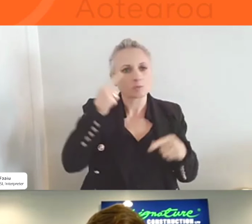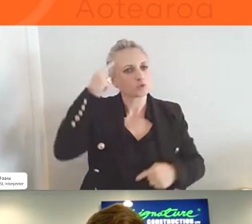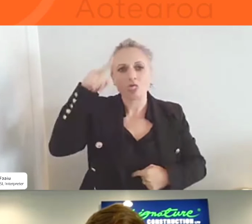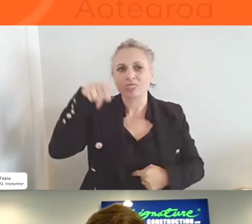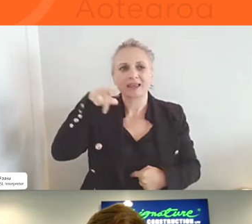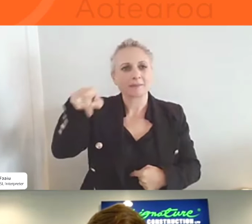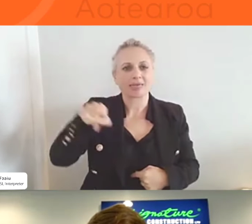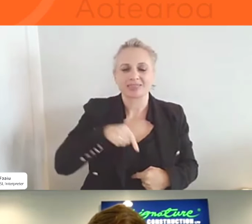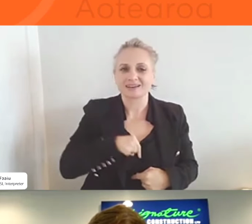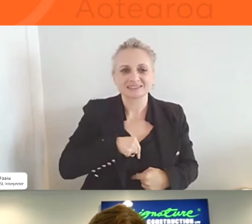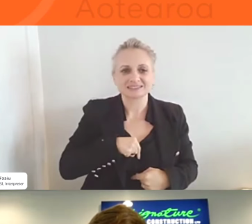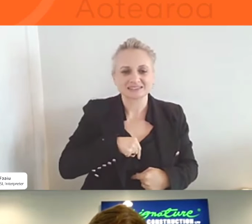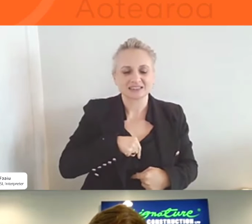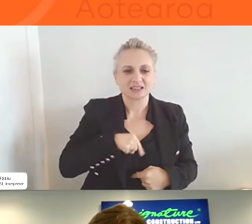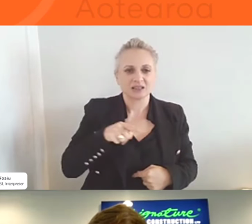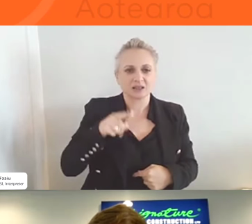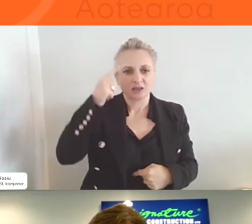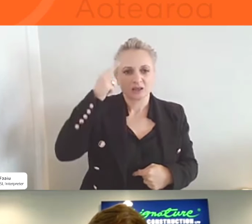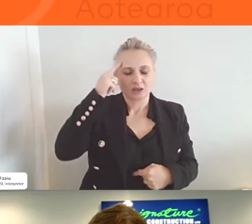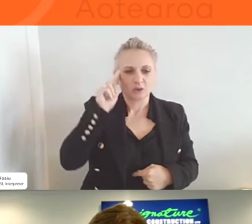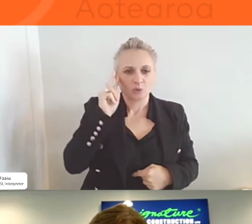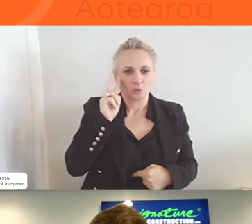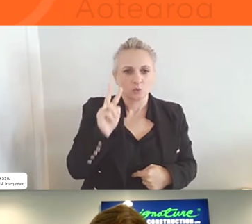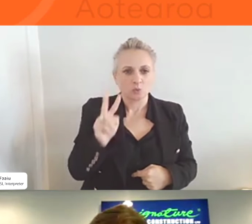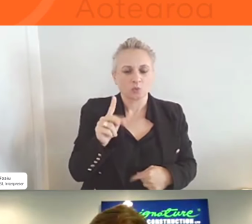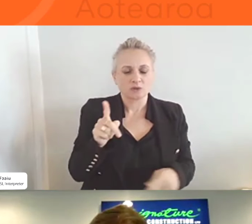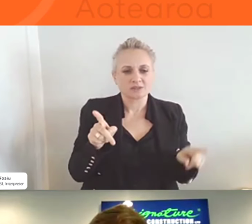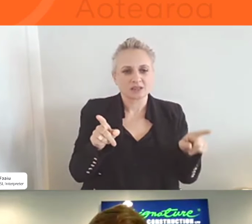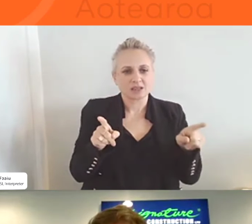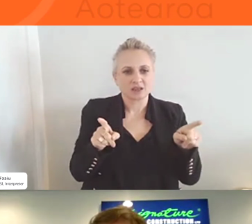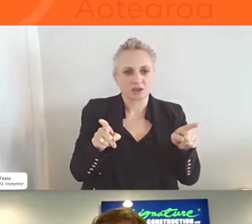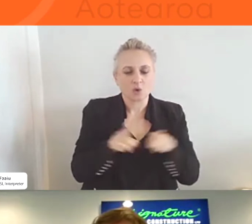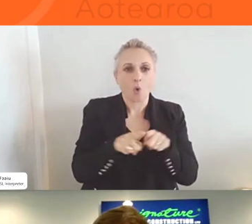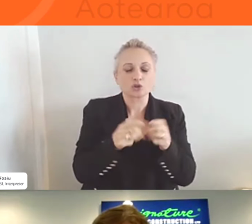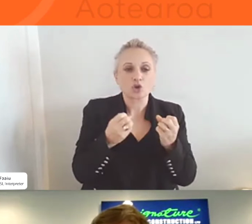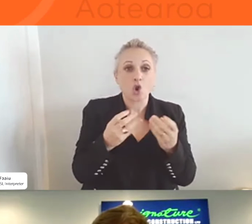medium density too also going to living upstairs, so that creates